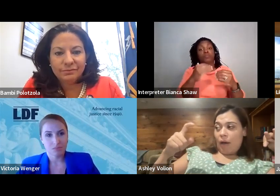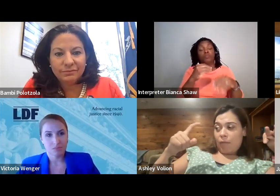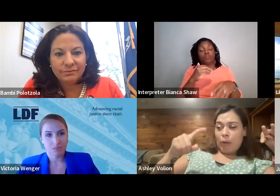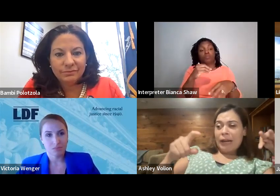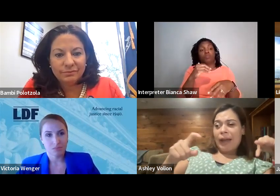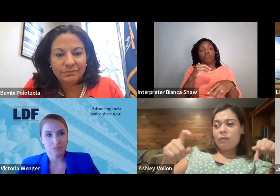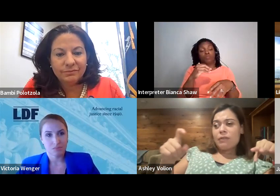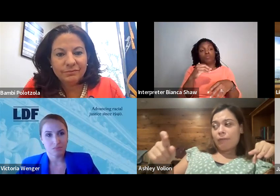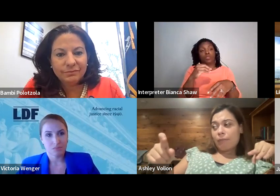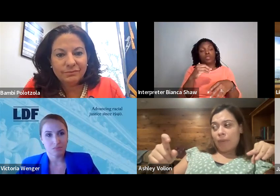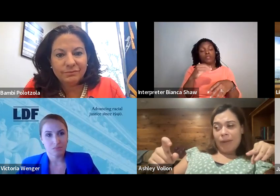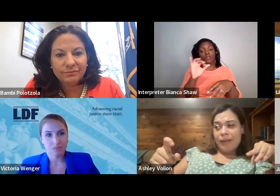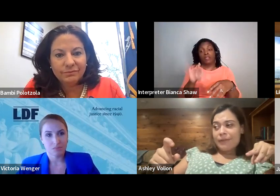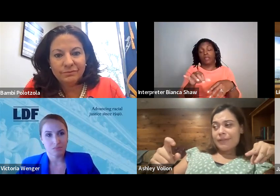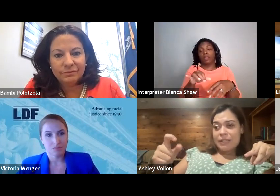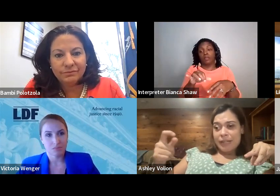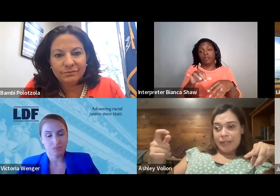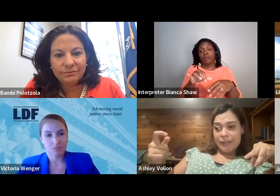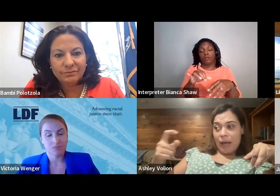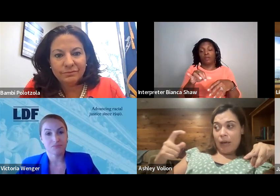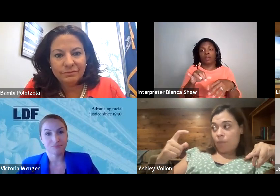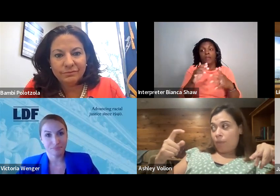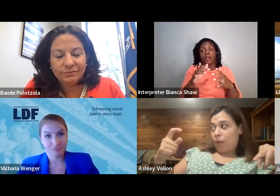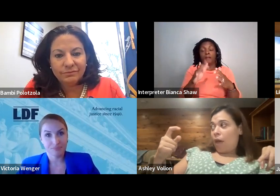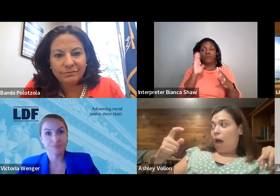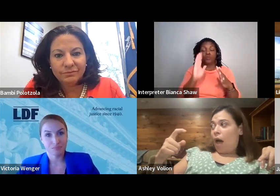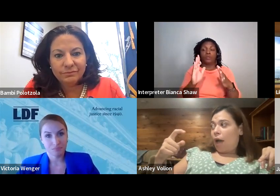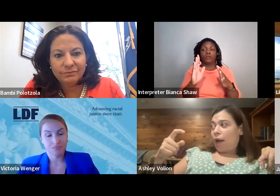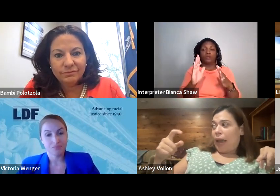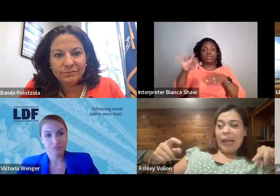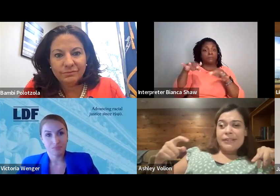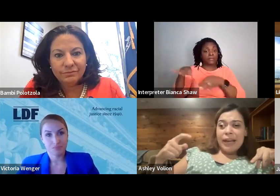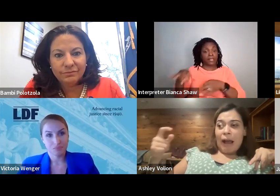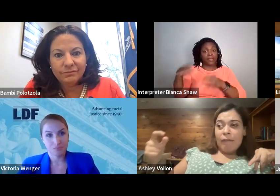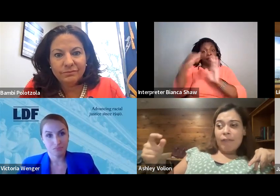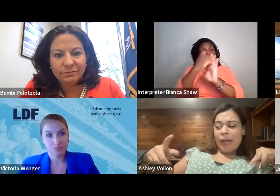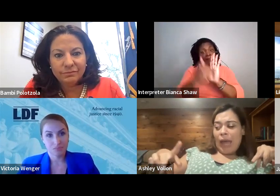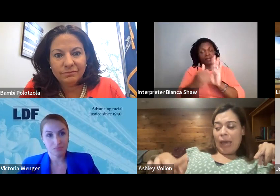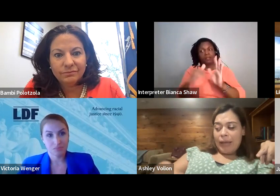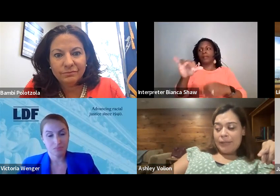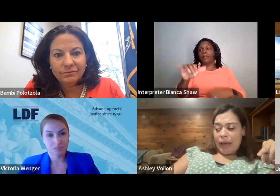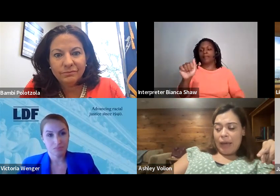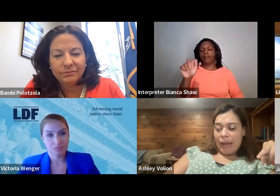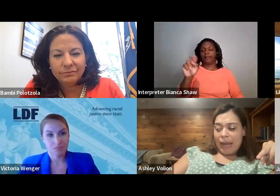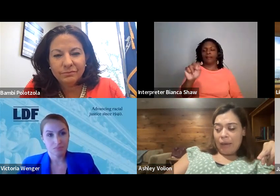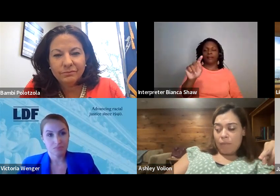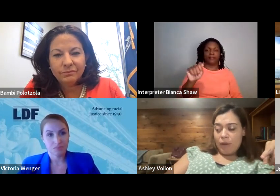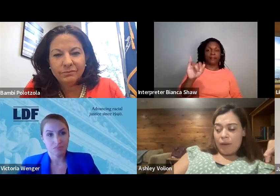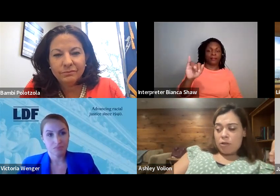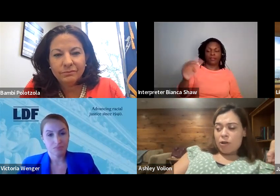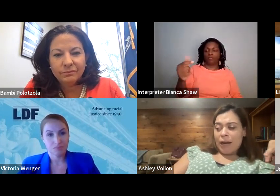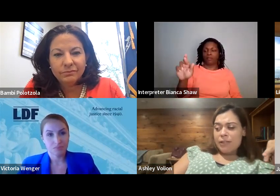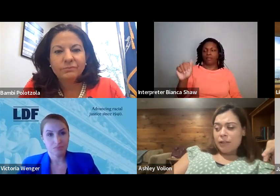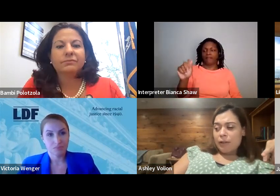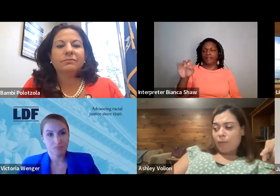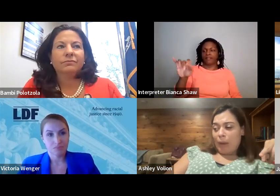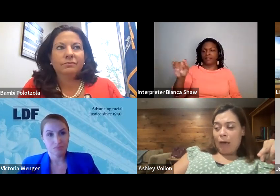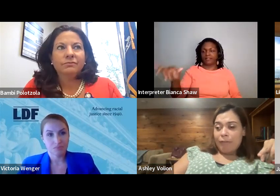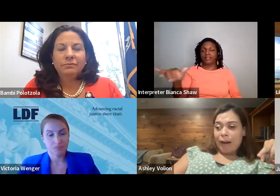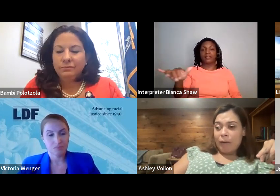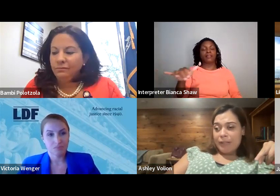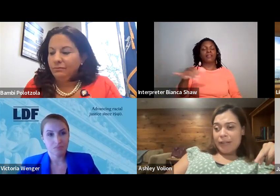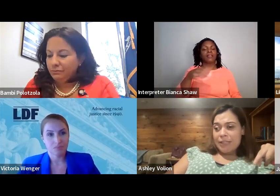Breakdowns of amendment, such as anti-gravity, and I am trying to look for my other recommendations.